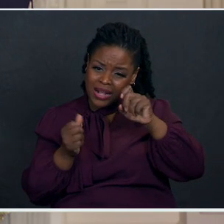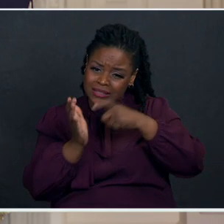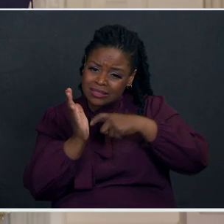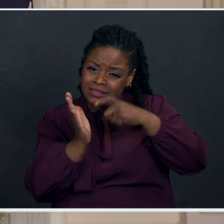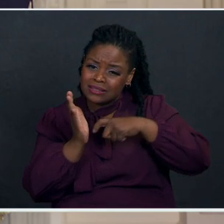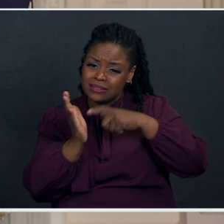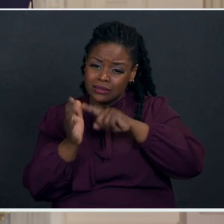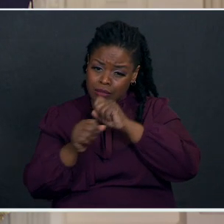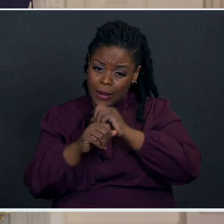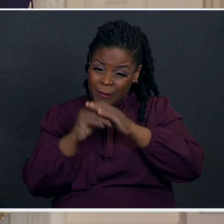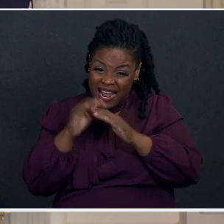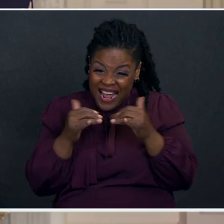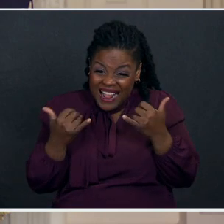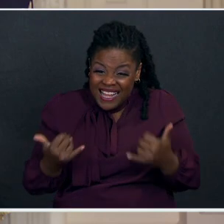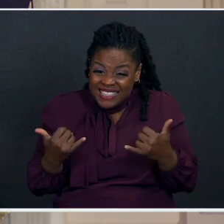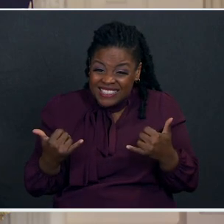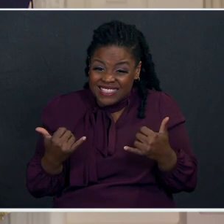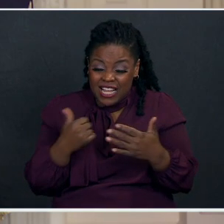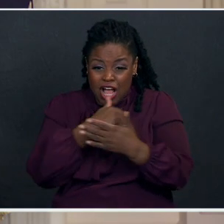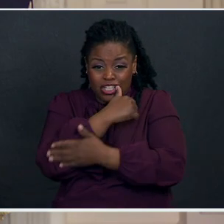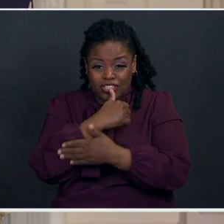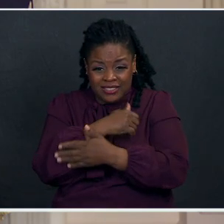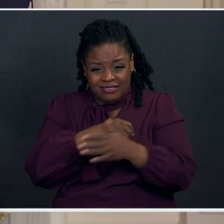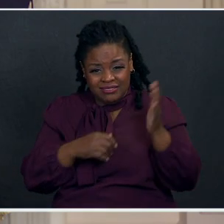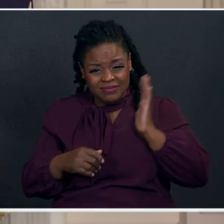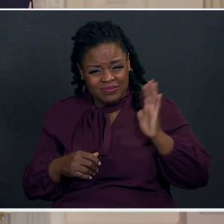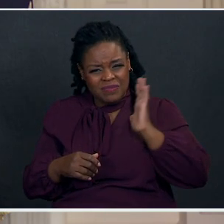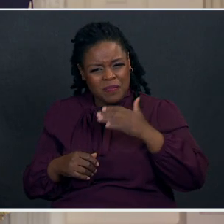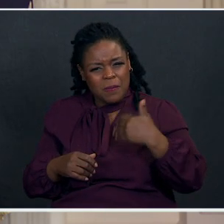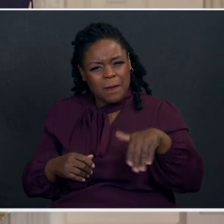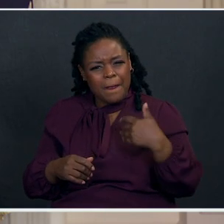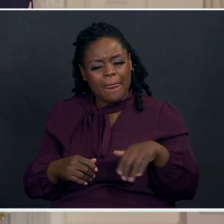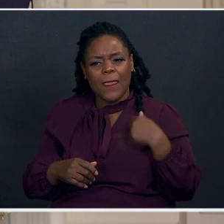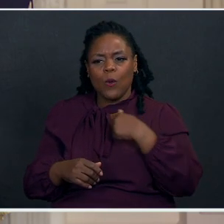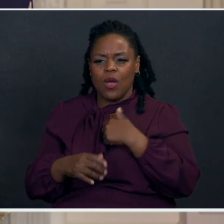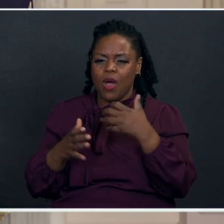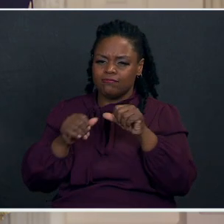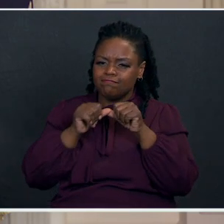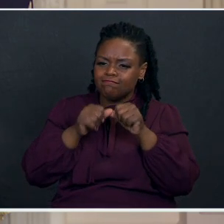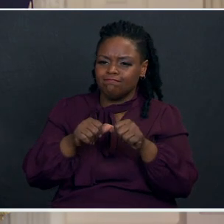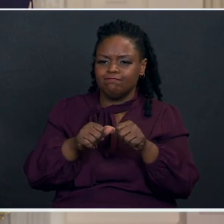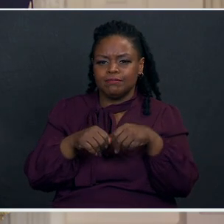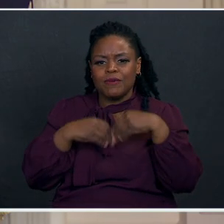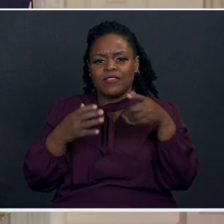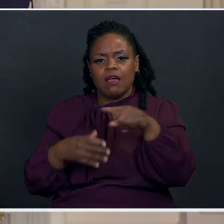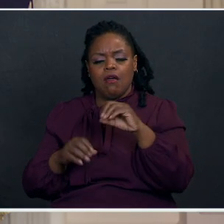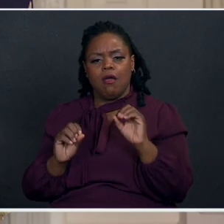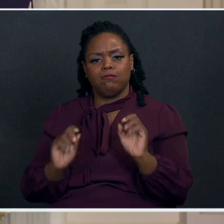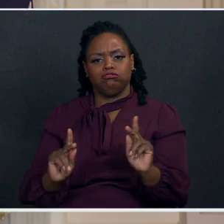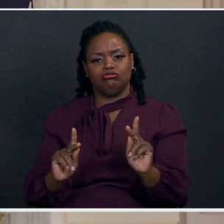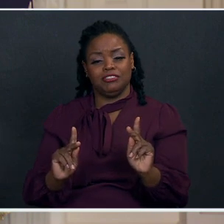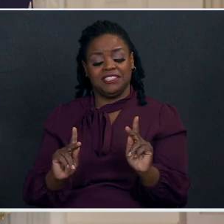to keep building the nation and their own communities and getting paid well for it. While the whole-of-government approach is necessary,